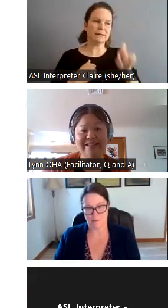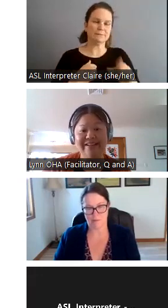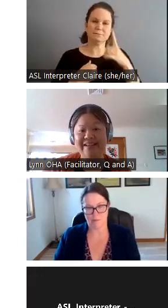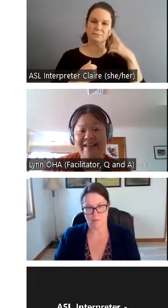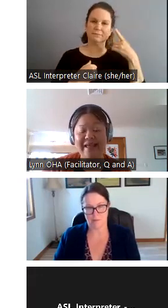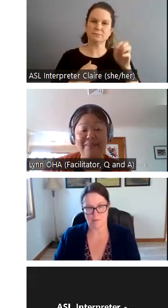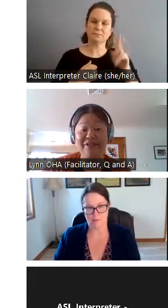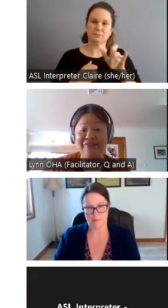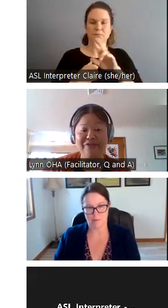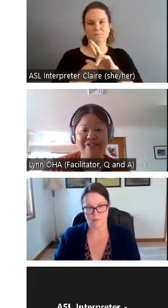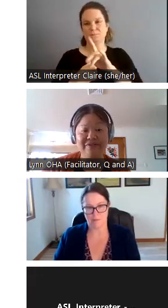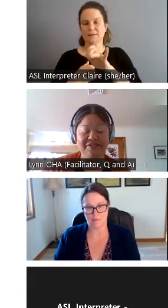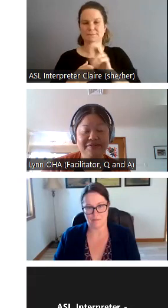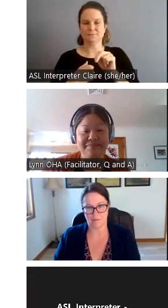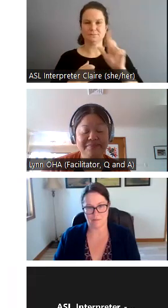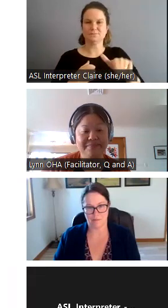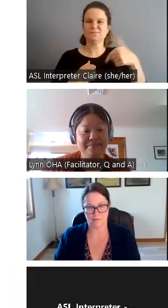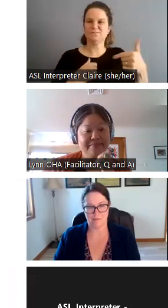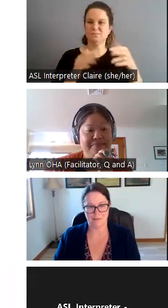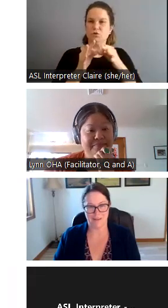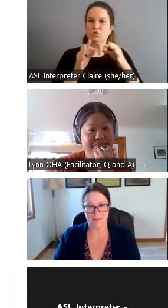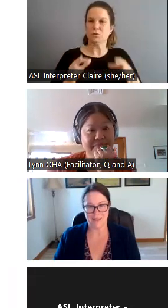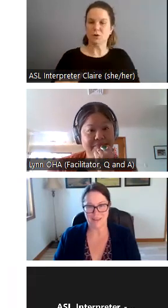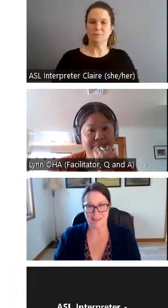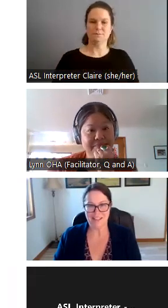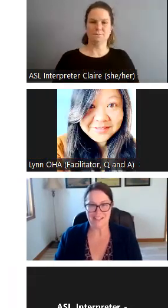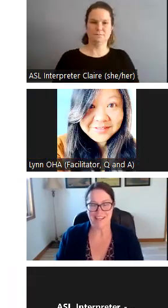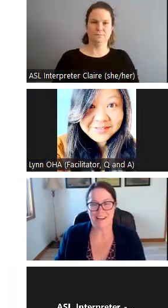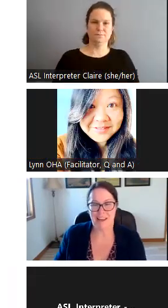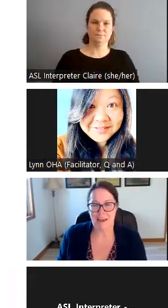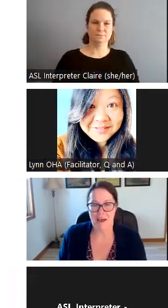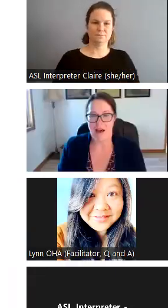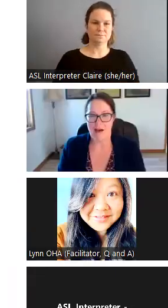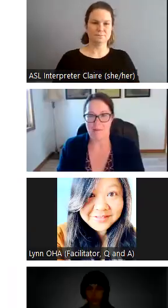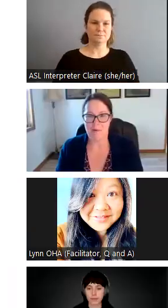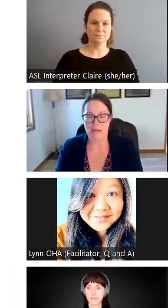Dylan. Emily, the floor is yours.